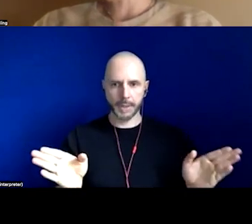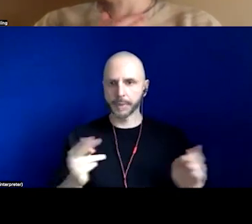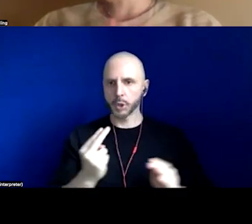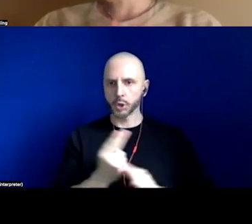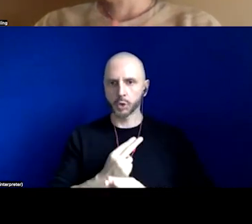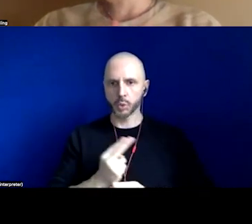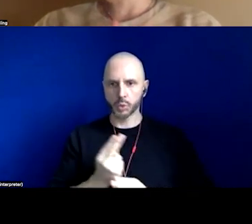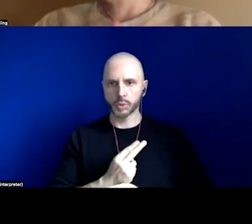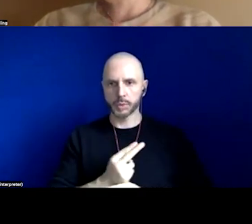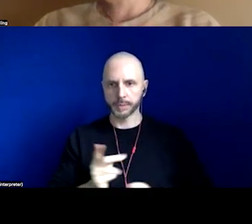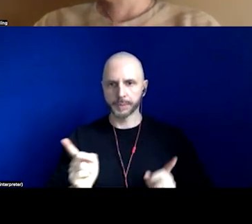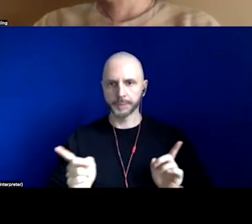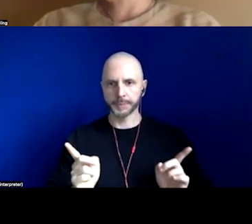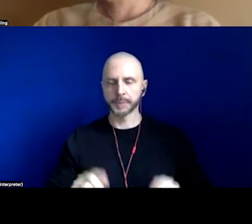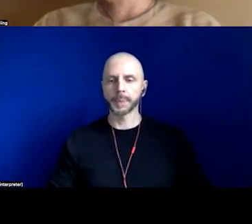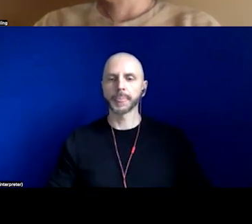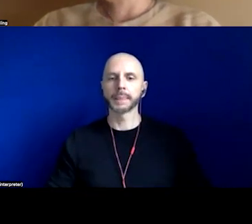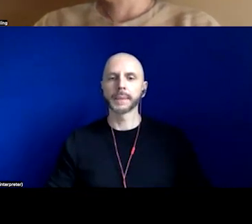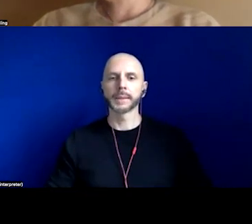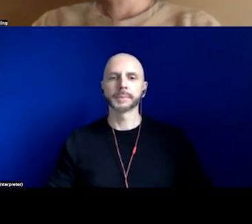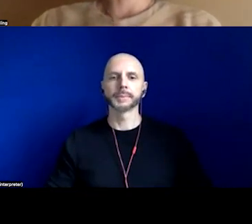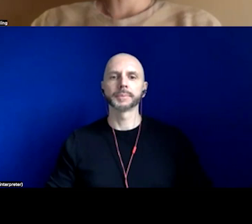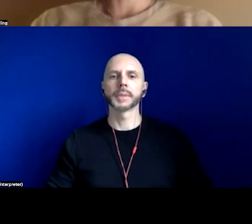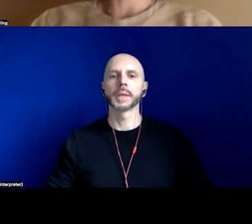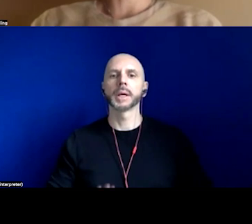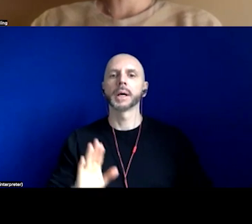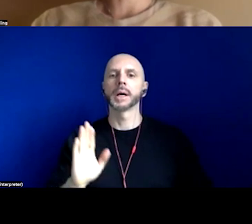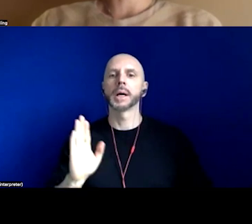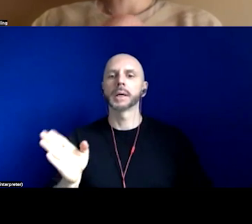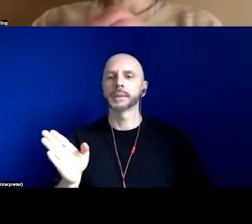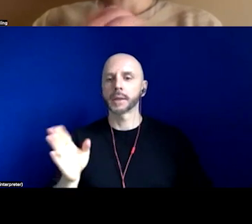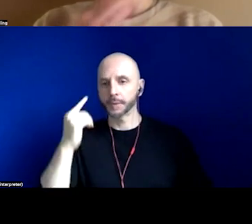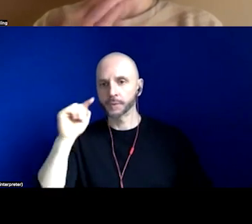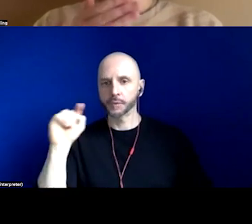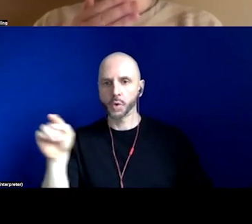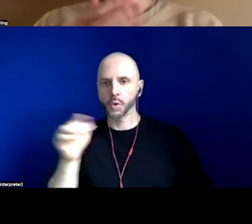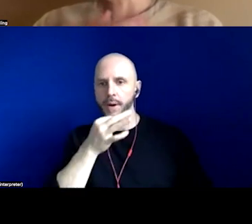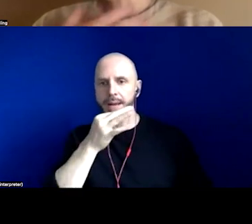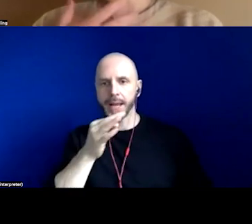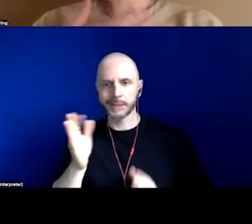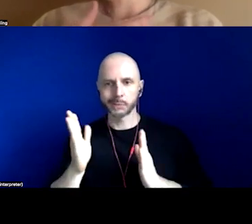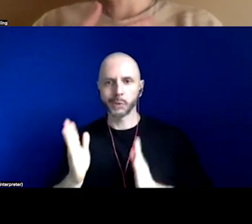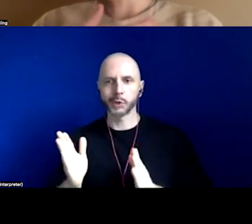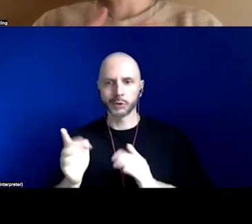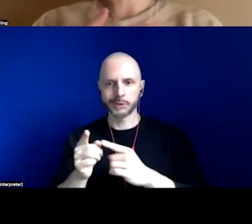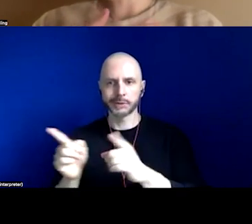create some prompts that our experts can use that are very detailed, and those prompts include then